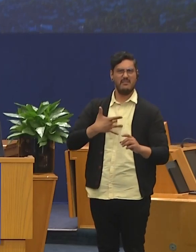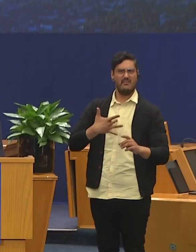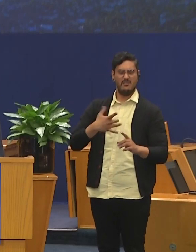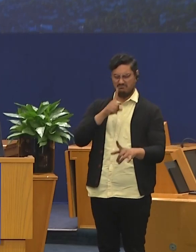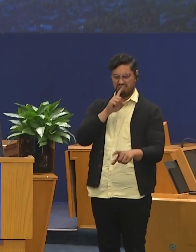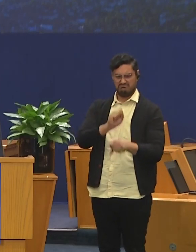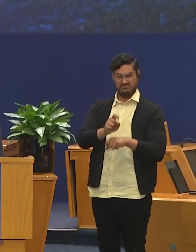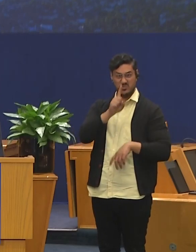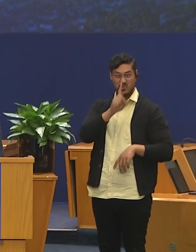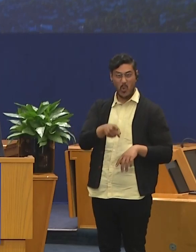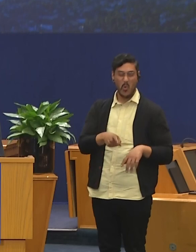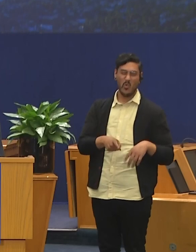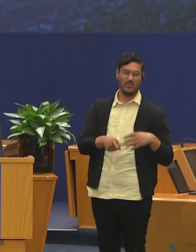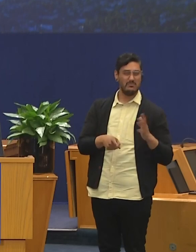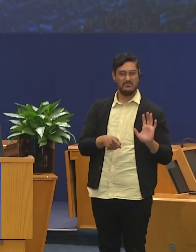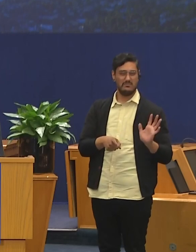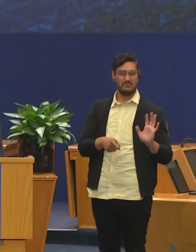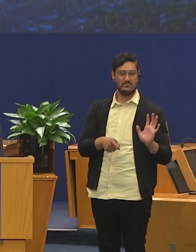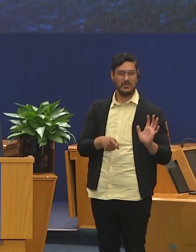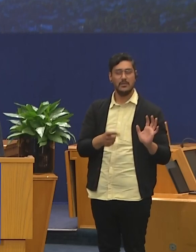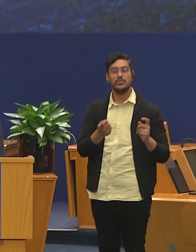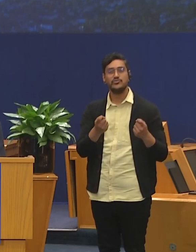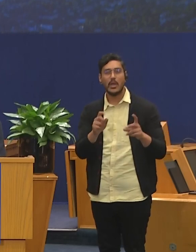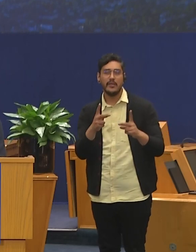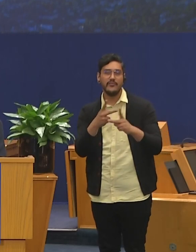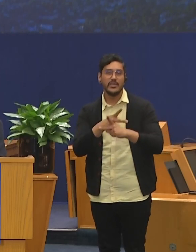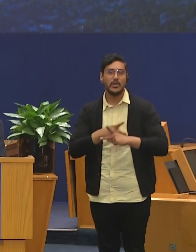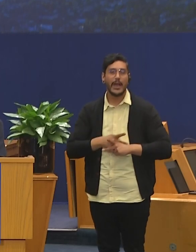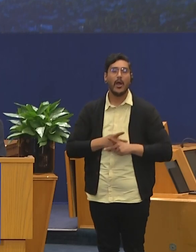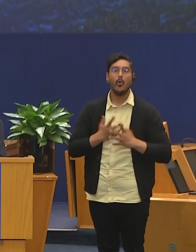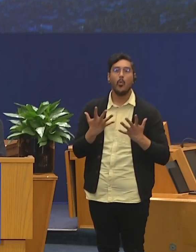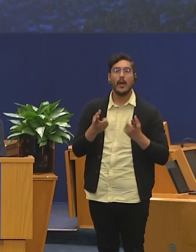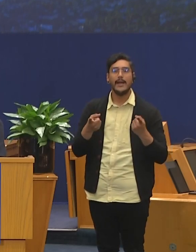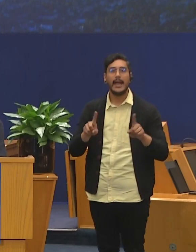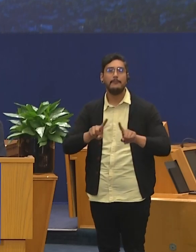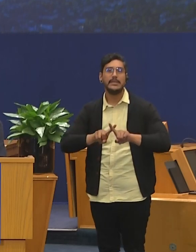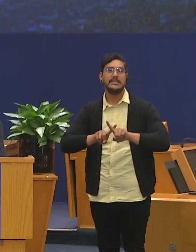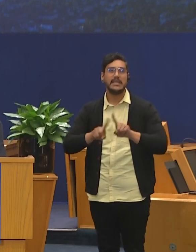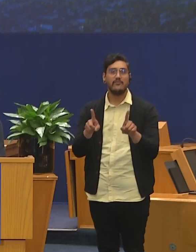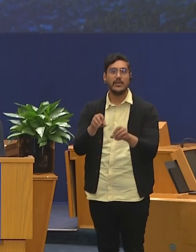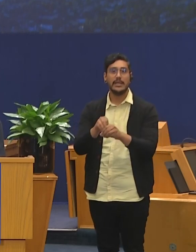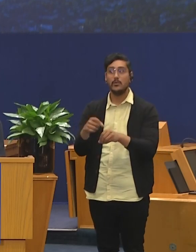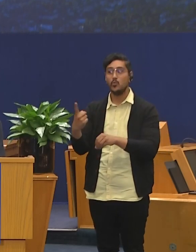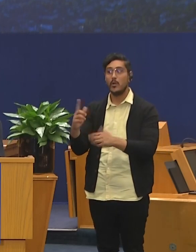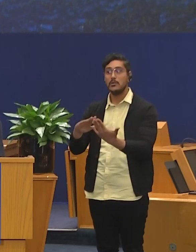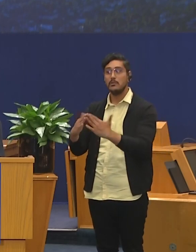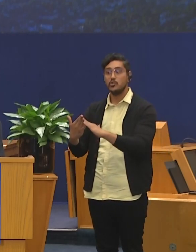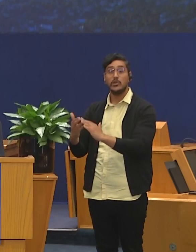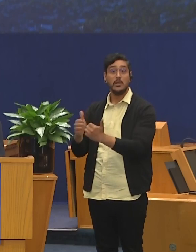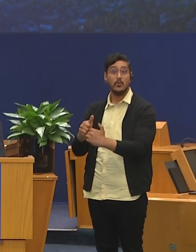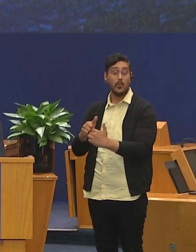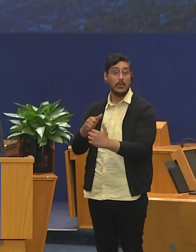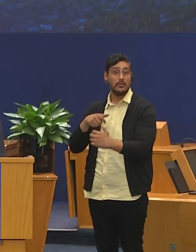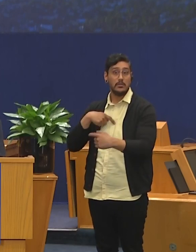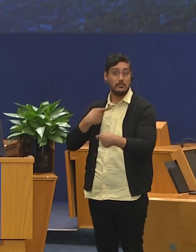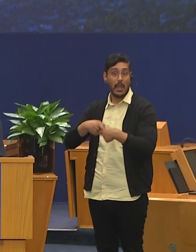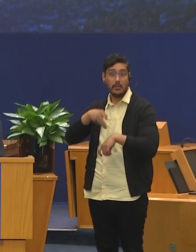ACCURATE NUMBER OR TO REALLY LOCK AND TRY TO FIGURE OUT WHAT